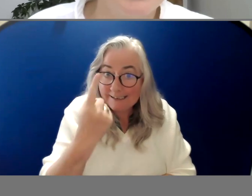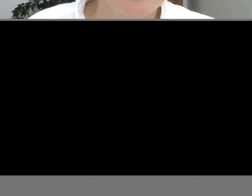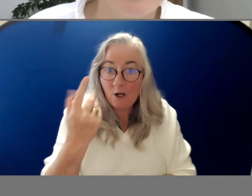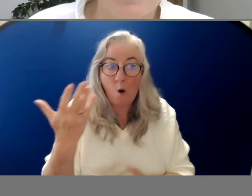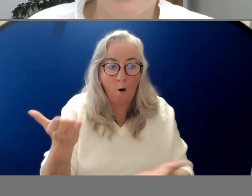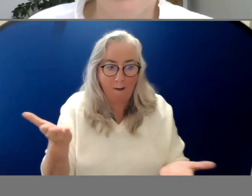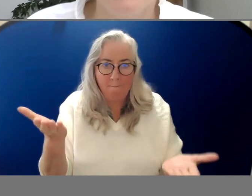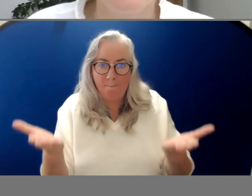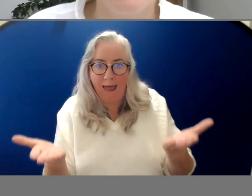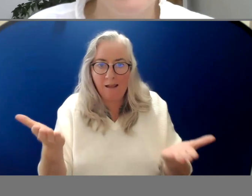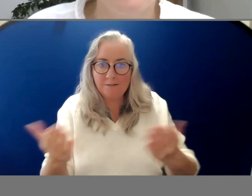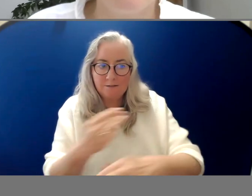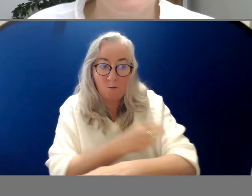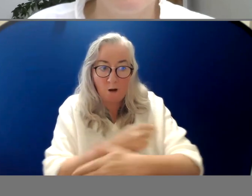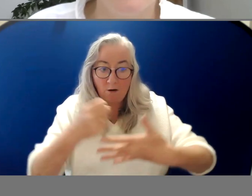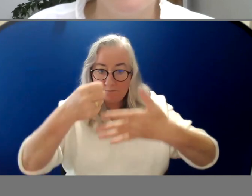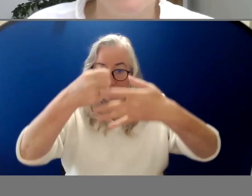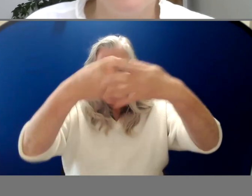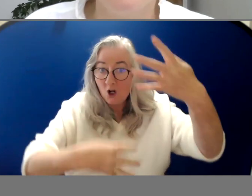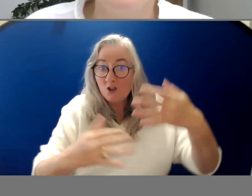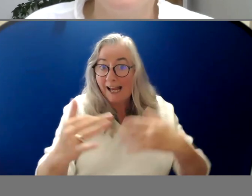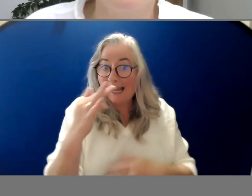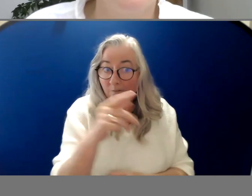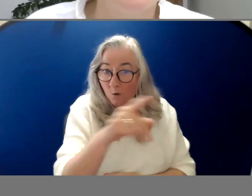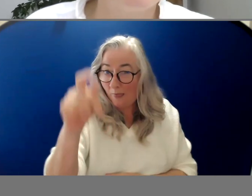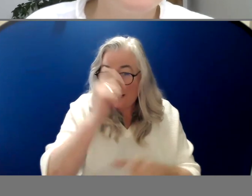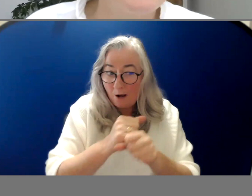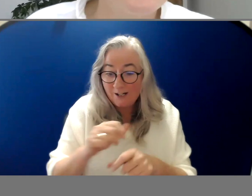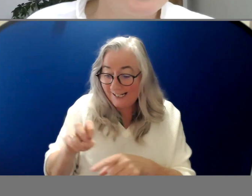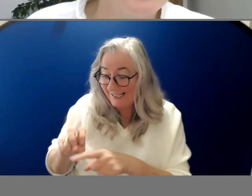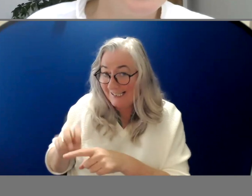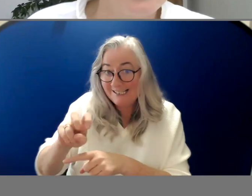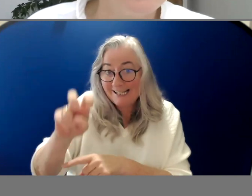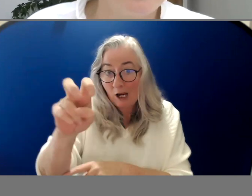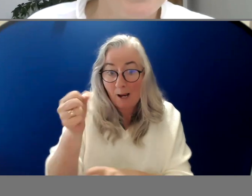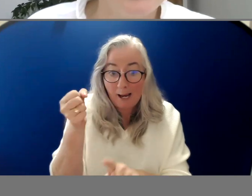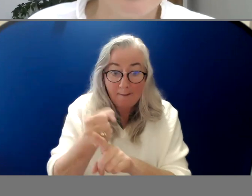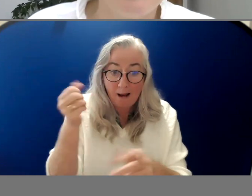arising from that so really if we think about it stereo design impacts such a huge range of